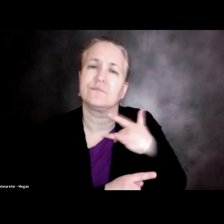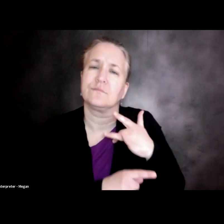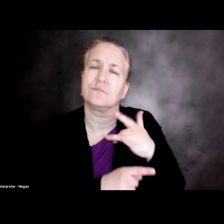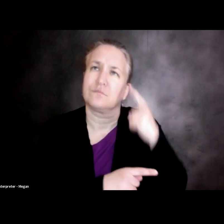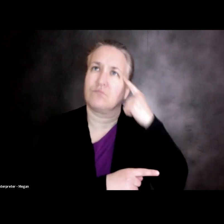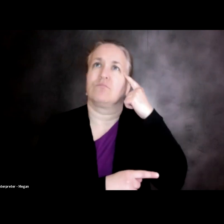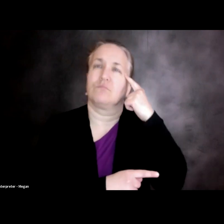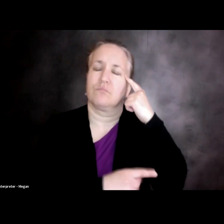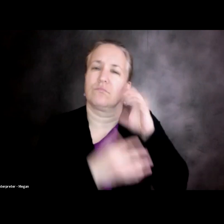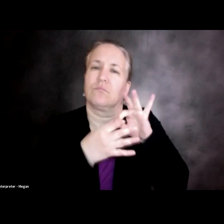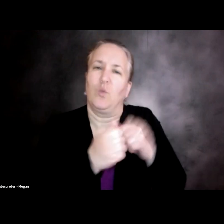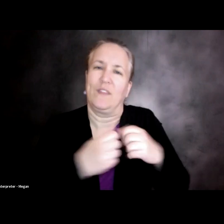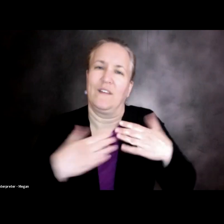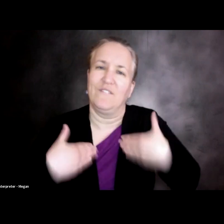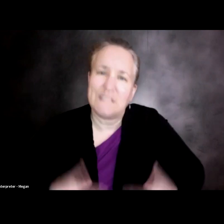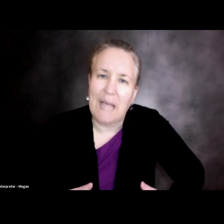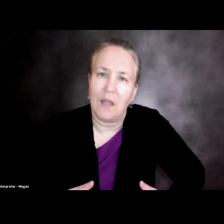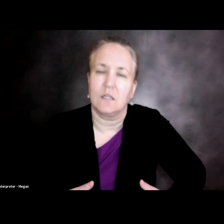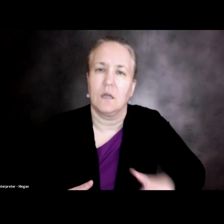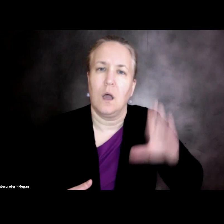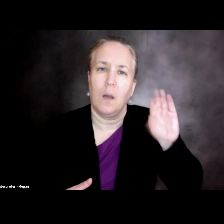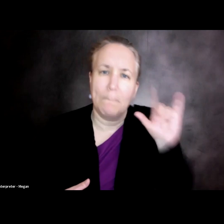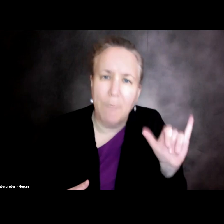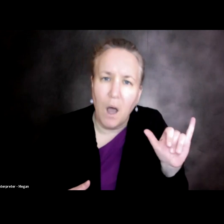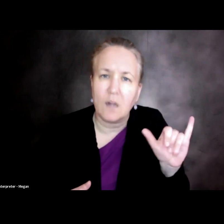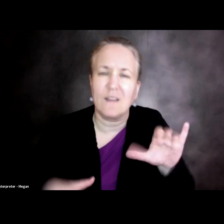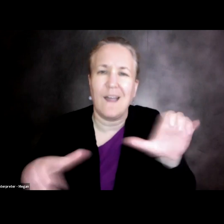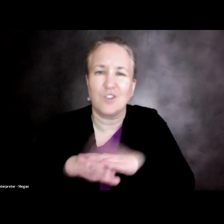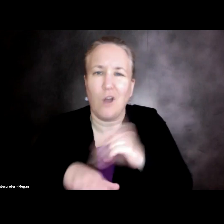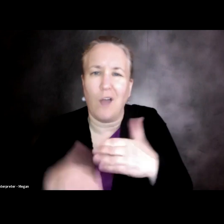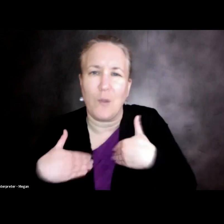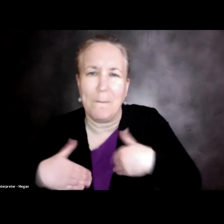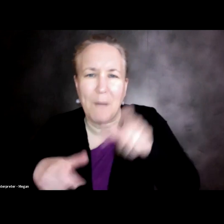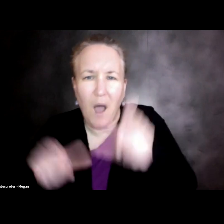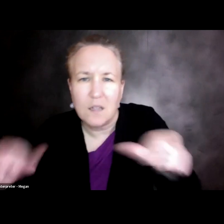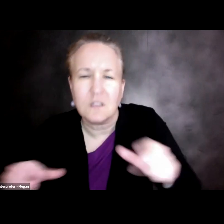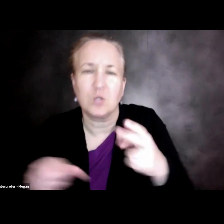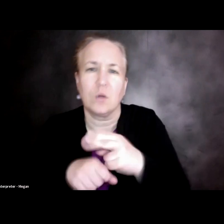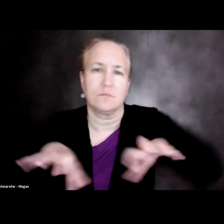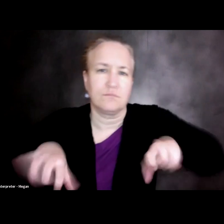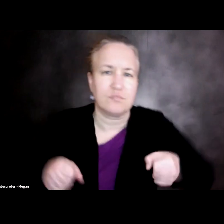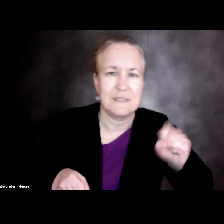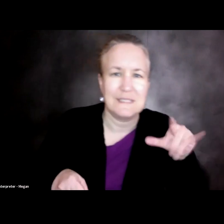with physicality, the body acting on other bodies, taking up space, resisting other bodies.